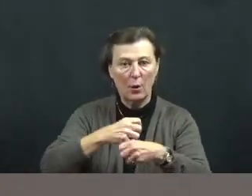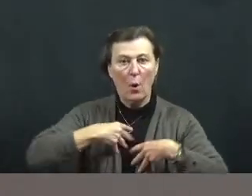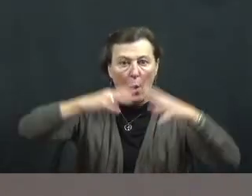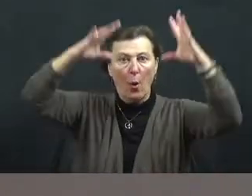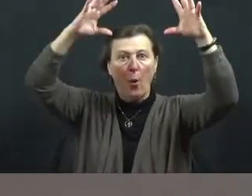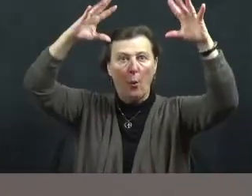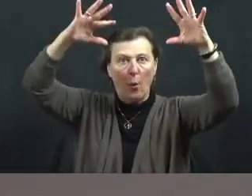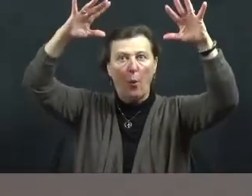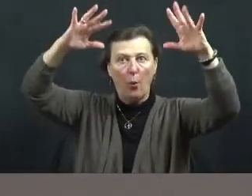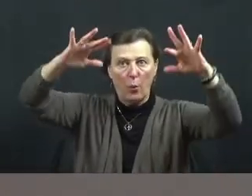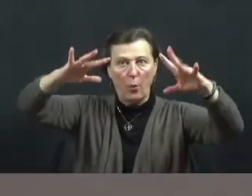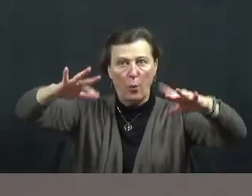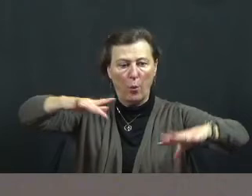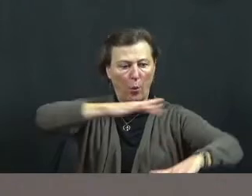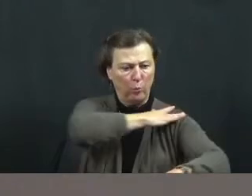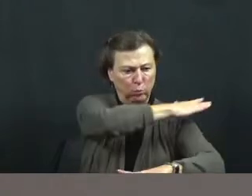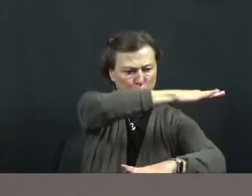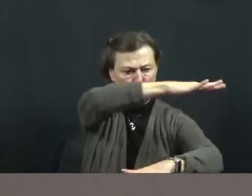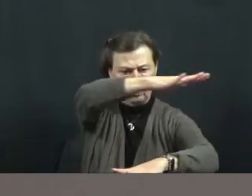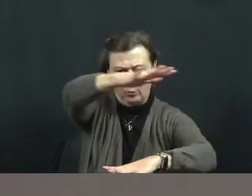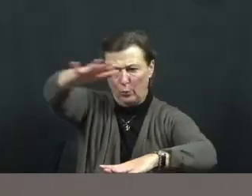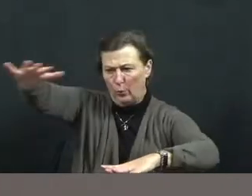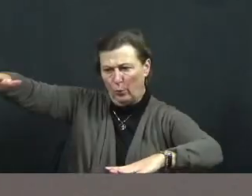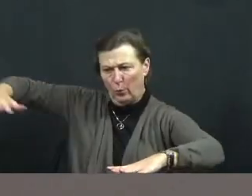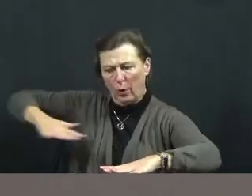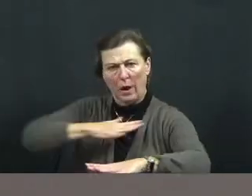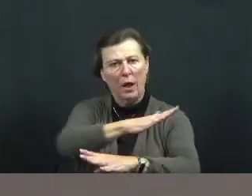snow blanket over all of the forest.